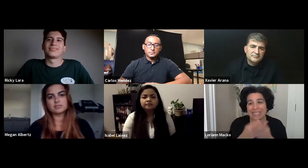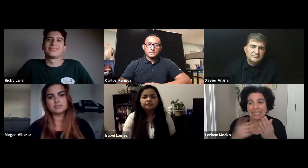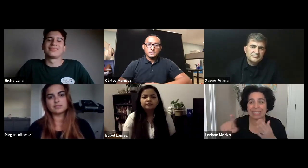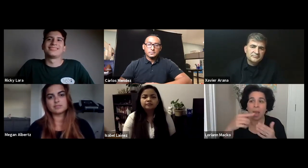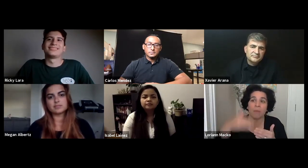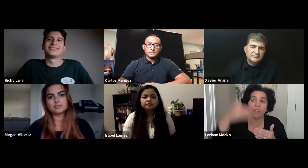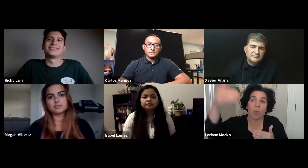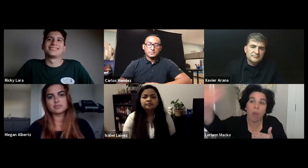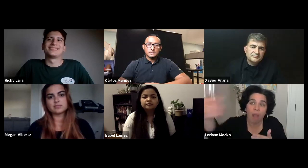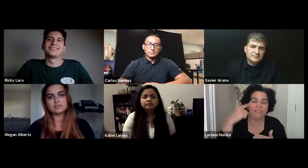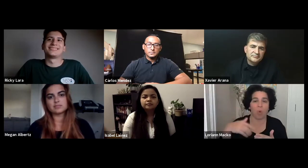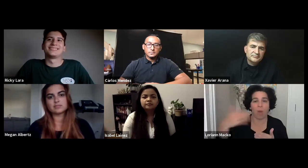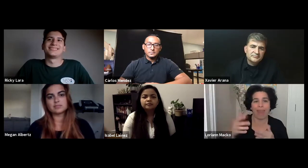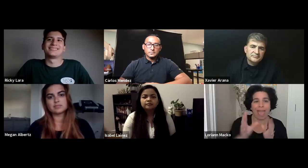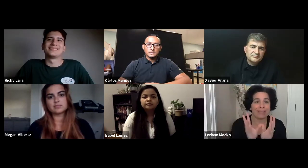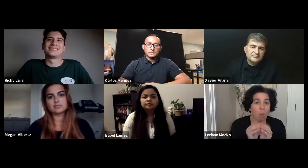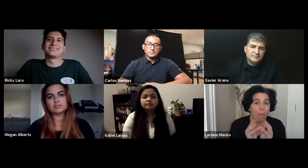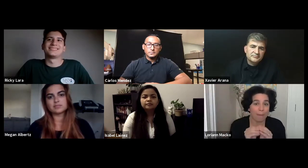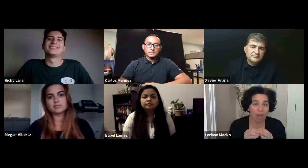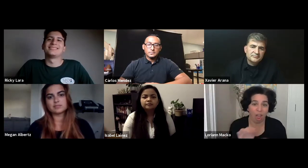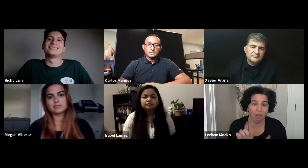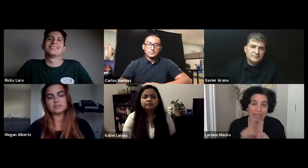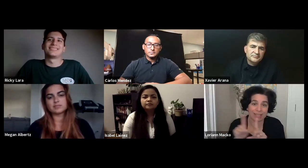And I look forward to seeing you in the future.